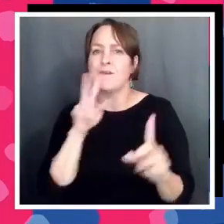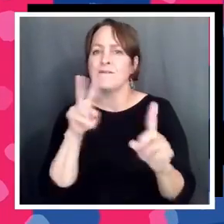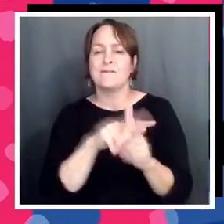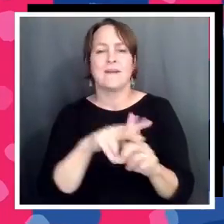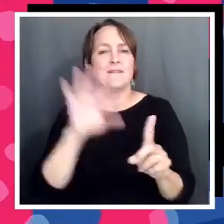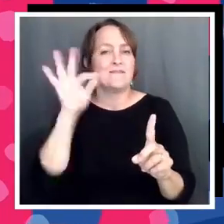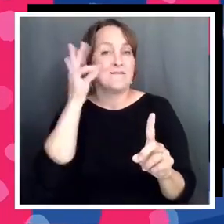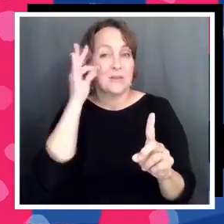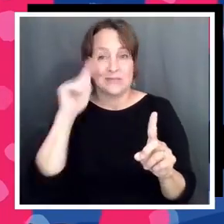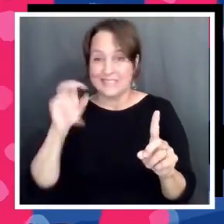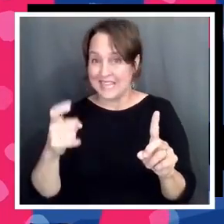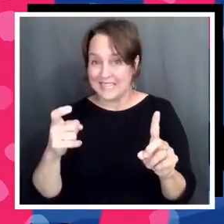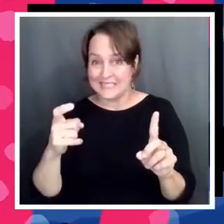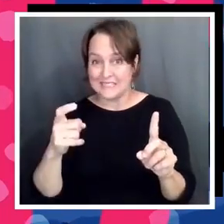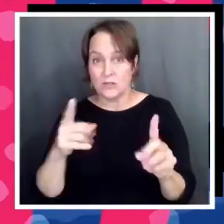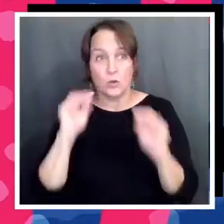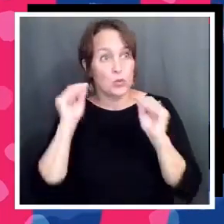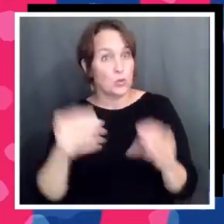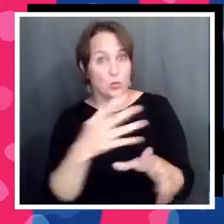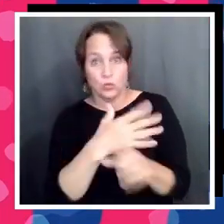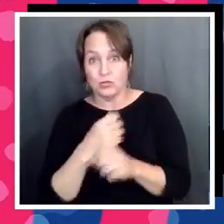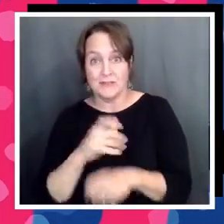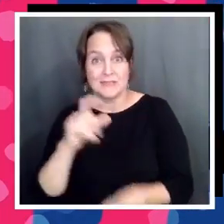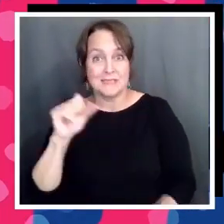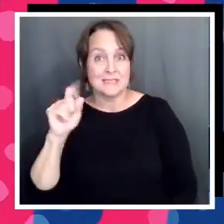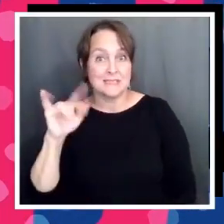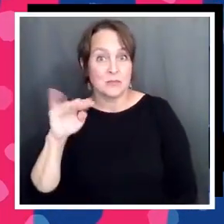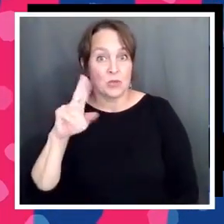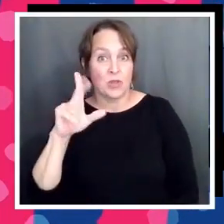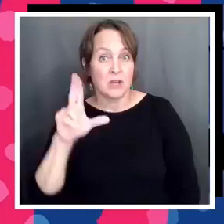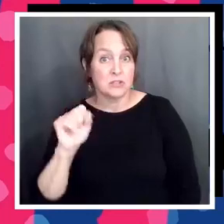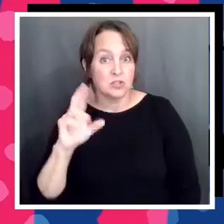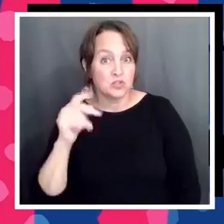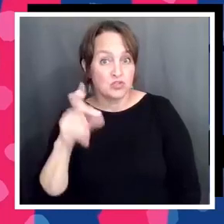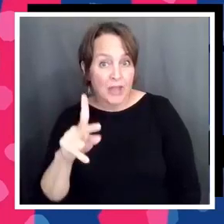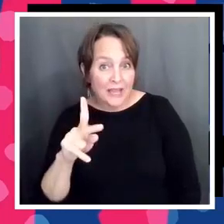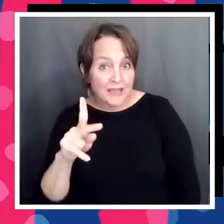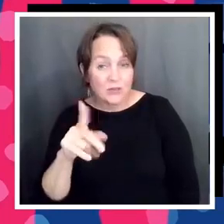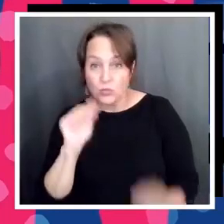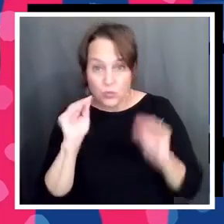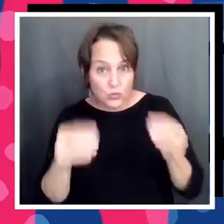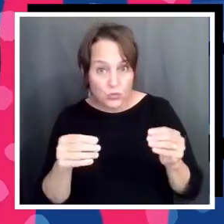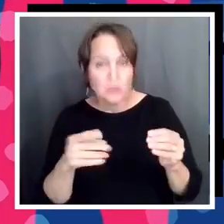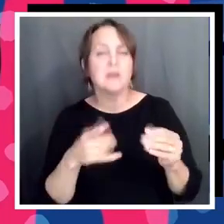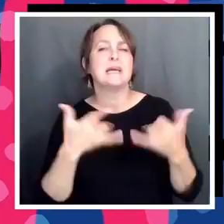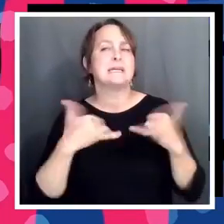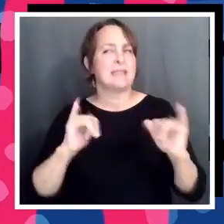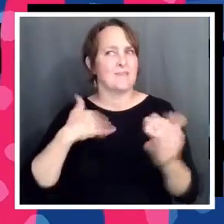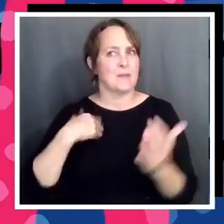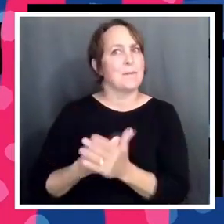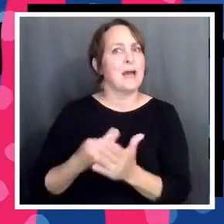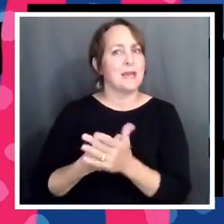NON-FILERS OUT THERE, AND I KNOW YOU'RE OUT THERE, ANY